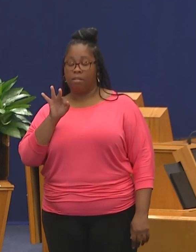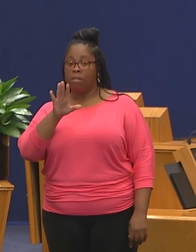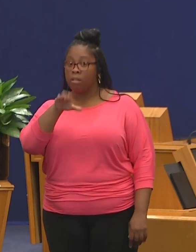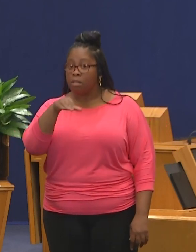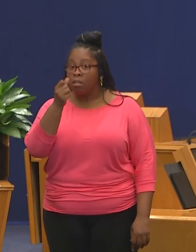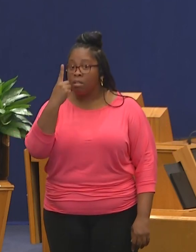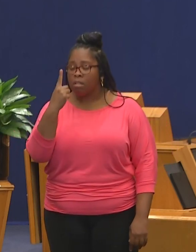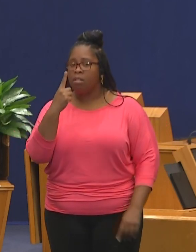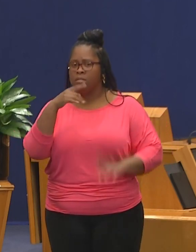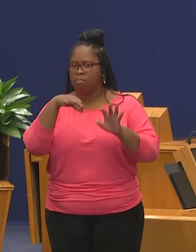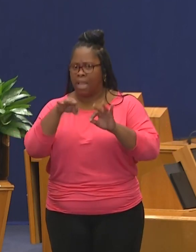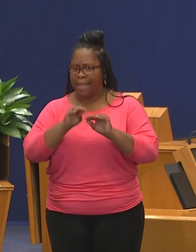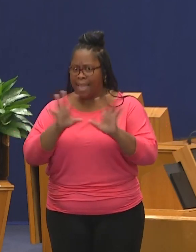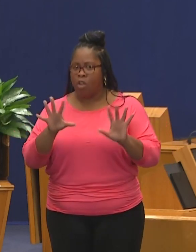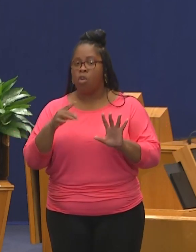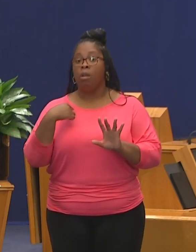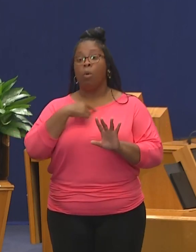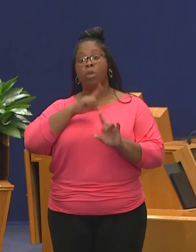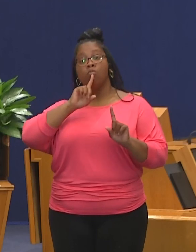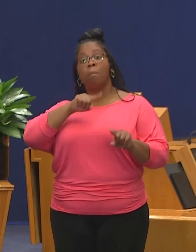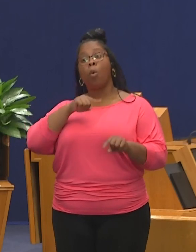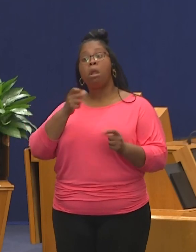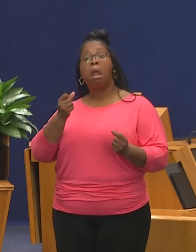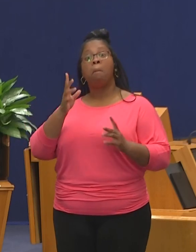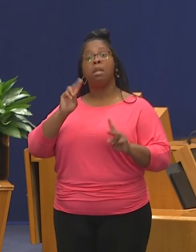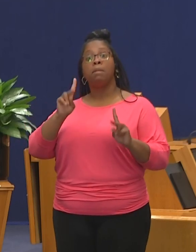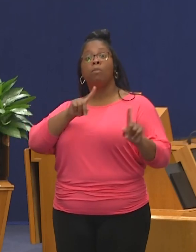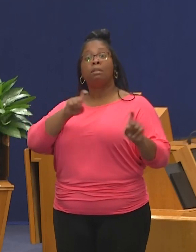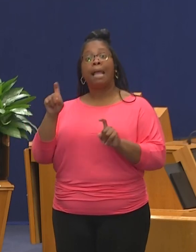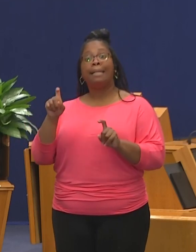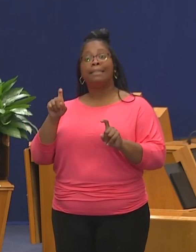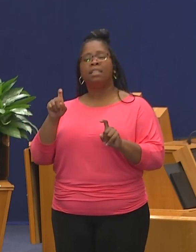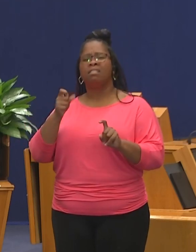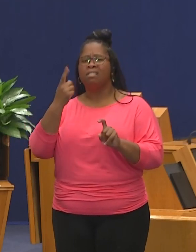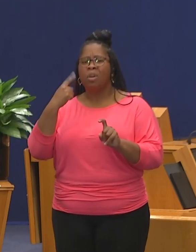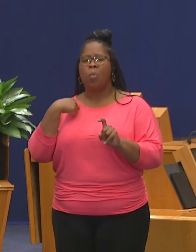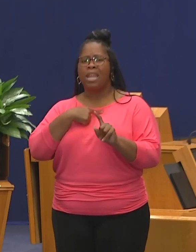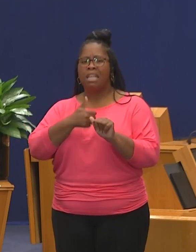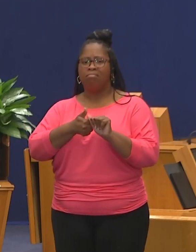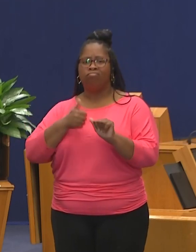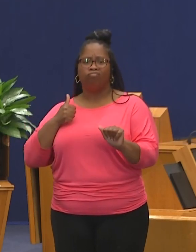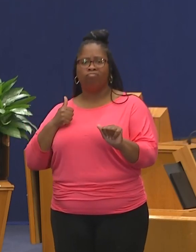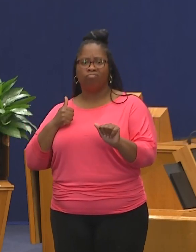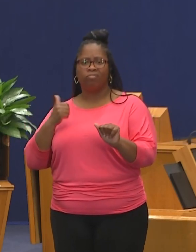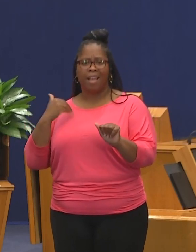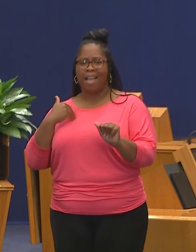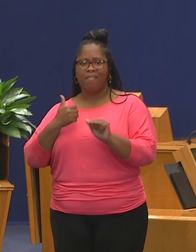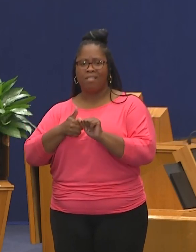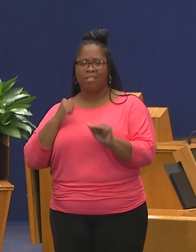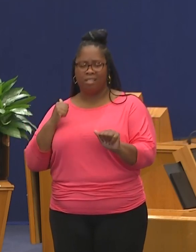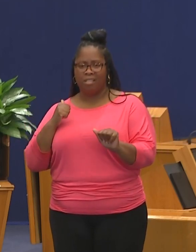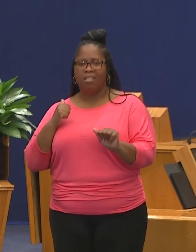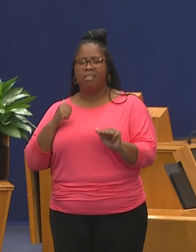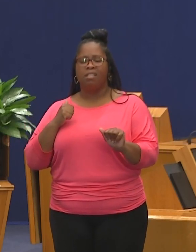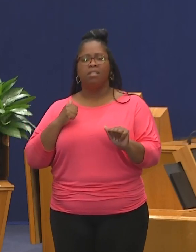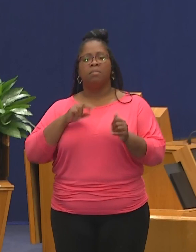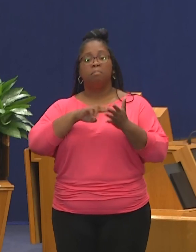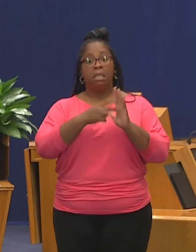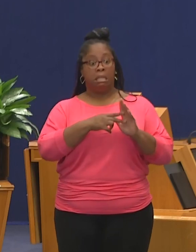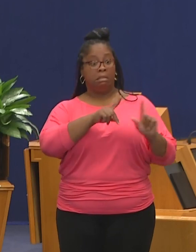I WANT TO CLARIFY THAT WHEN WE REPORT ON THE NUMBER OF PEOPLE WHO HAVE BEEN TESTED, THERE IS A LAG TIME.